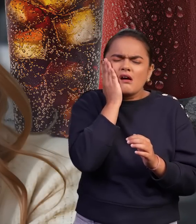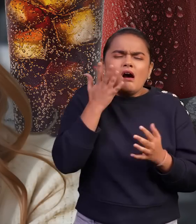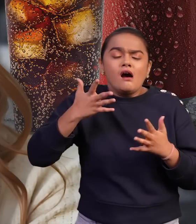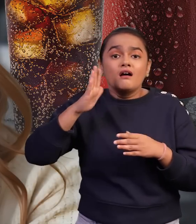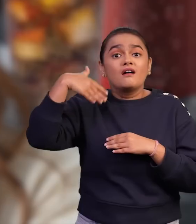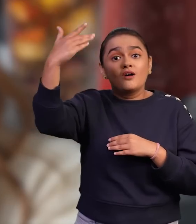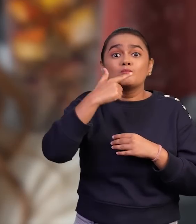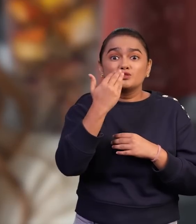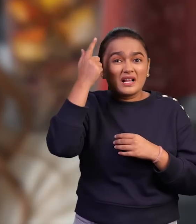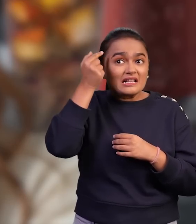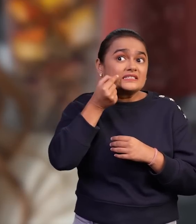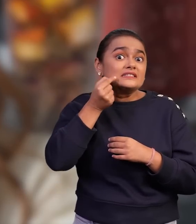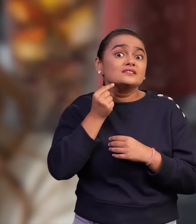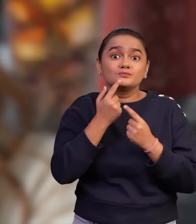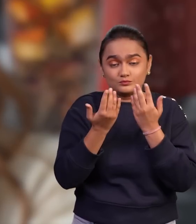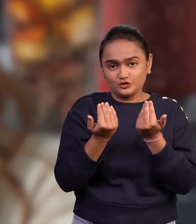leading to sensitivity or cavity.